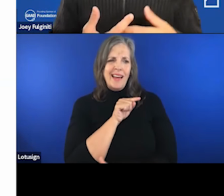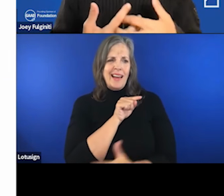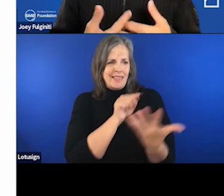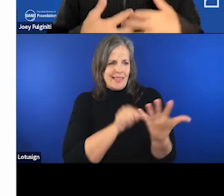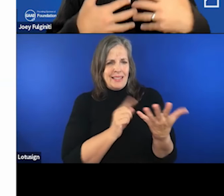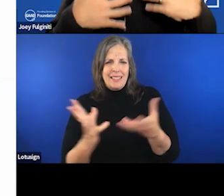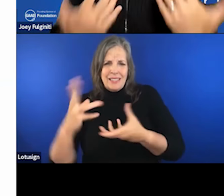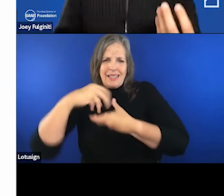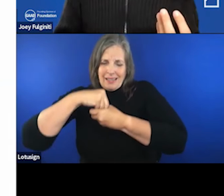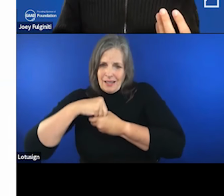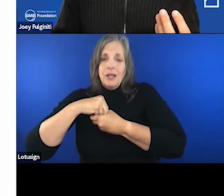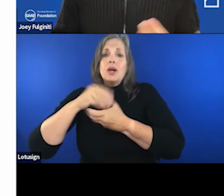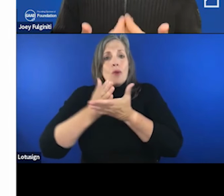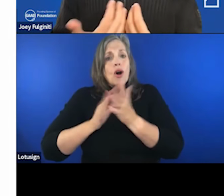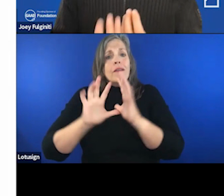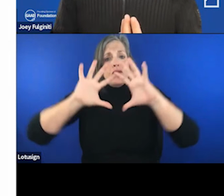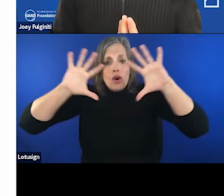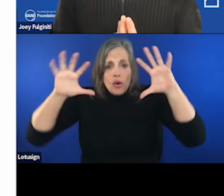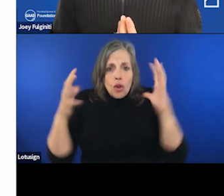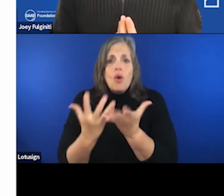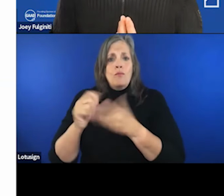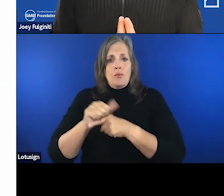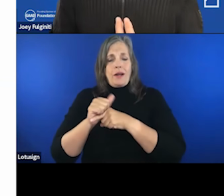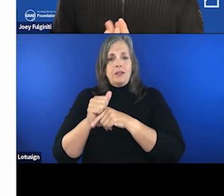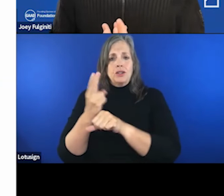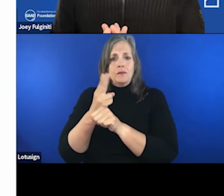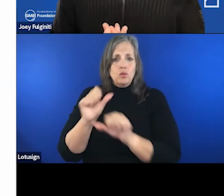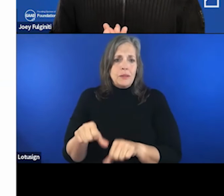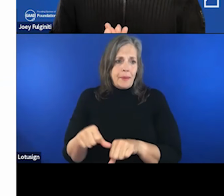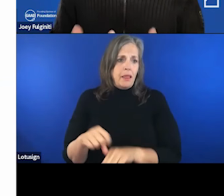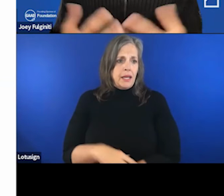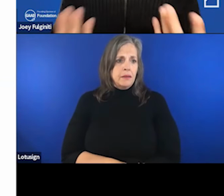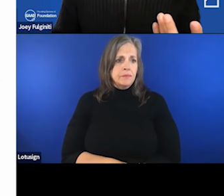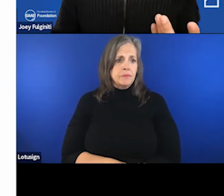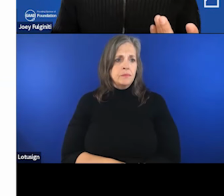so usability to me it's designing products that make it easier for human beings to use the web in